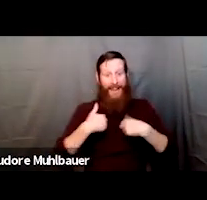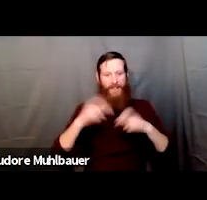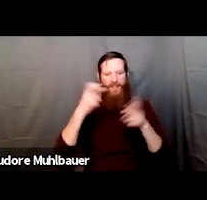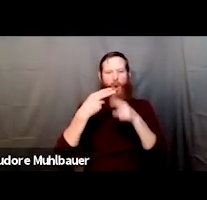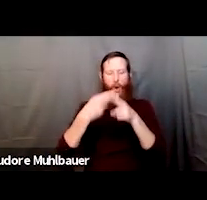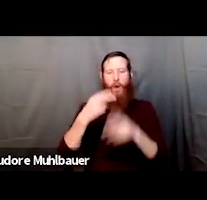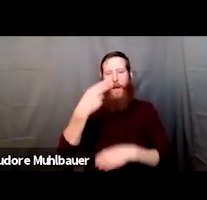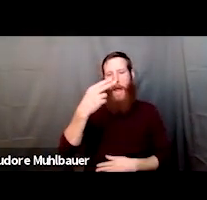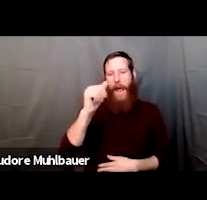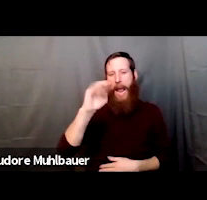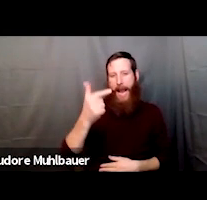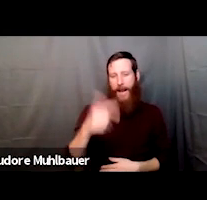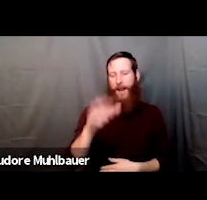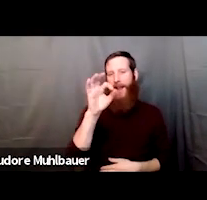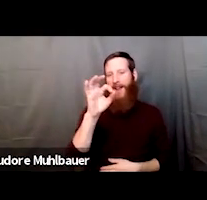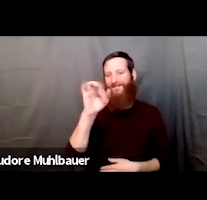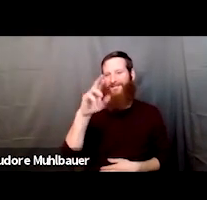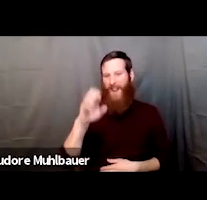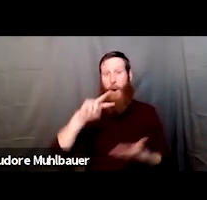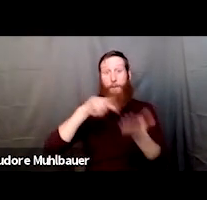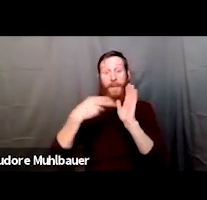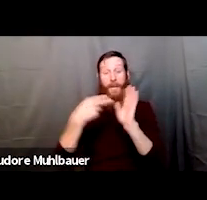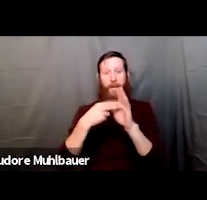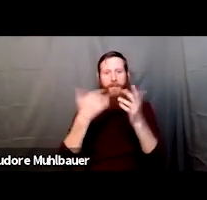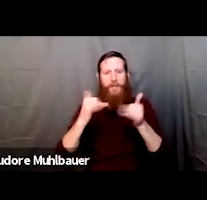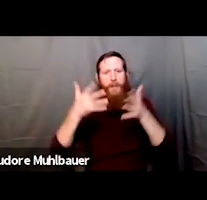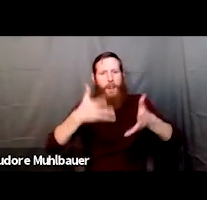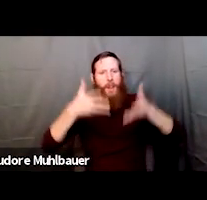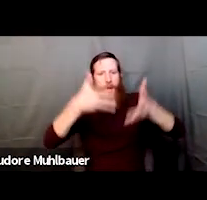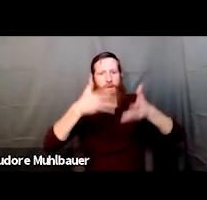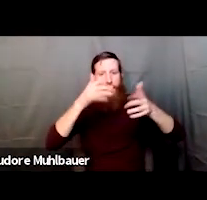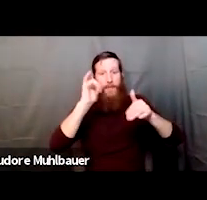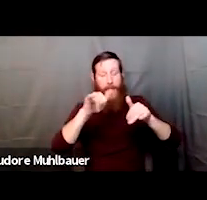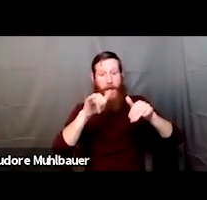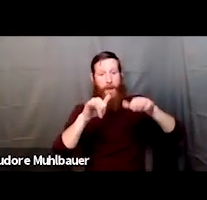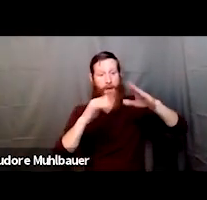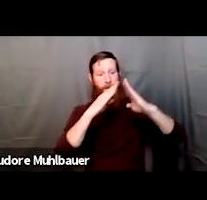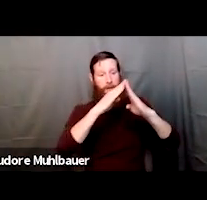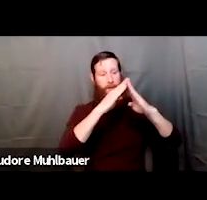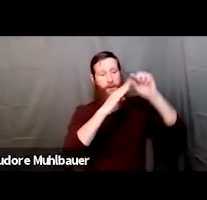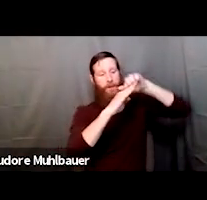when there are still residual chunks of snow immediately above the avalanche path that could potentially release